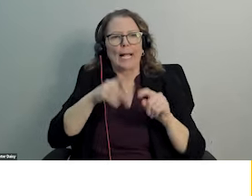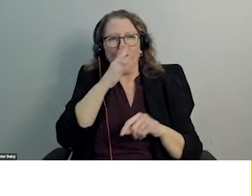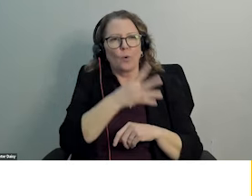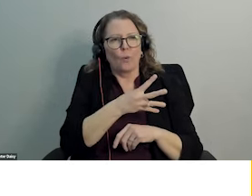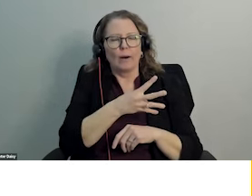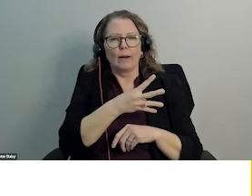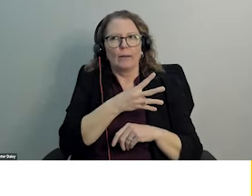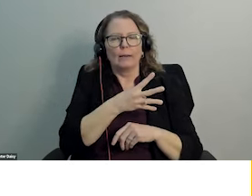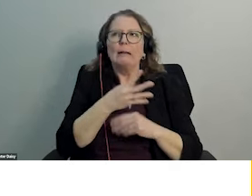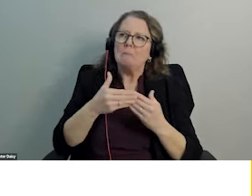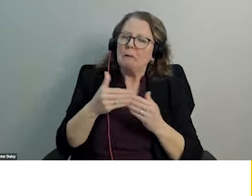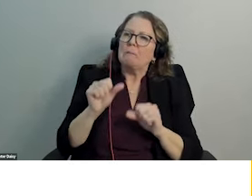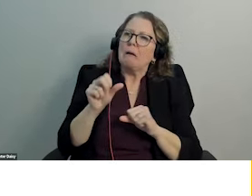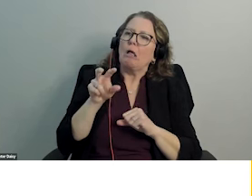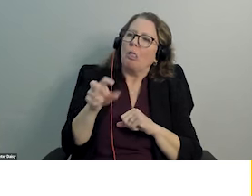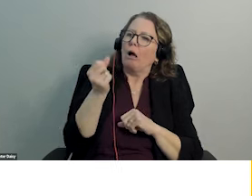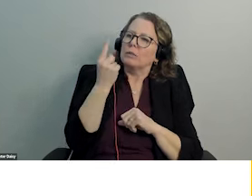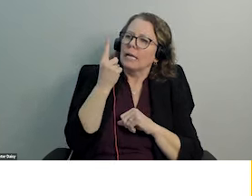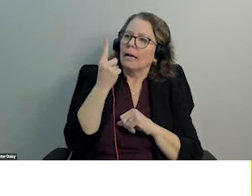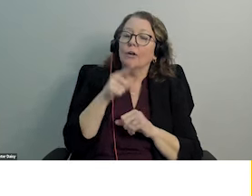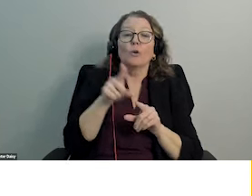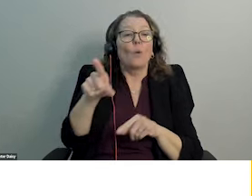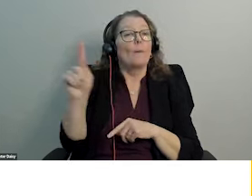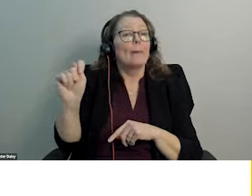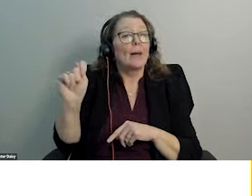but it's also what we see when we go to use the restroom.